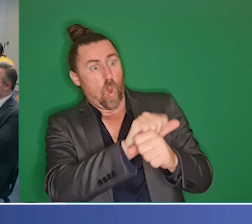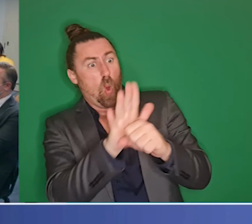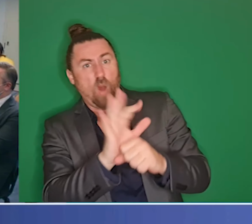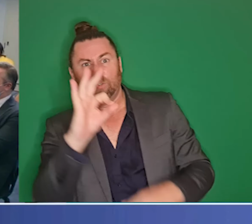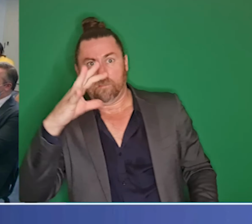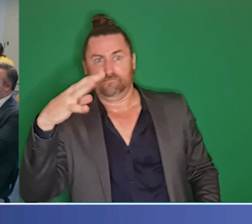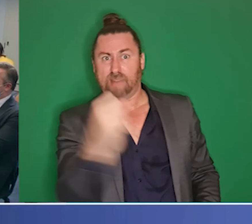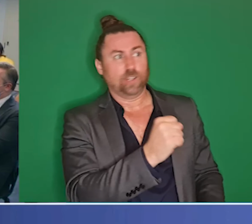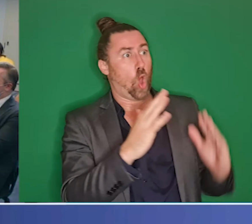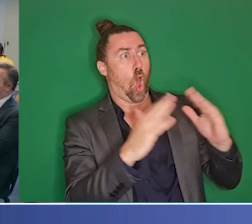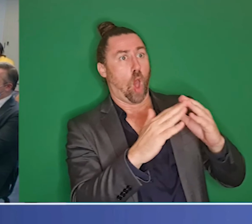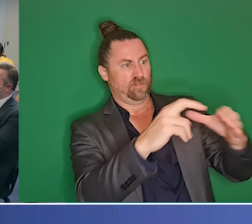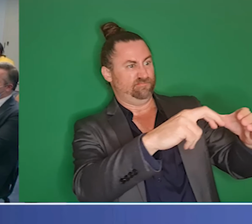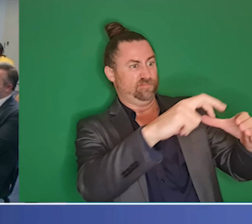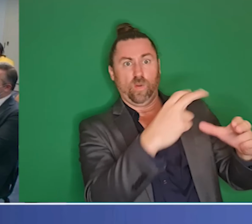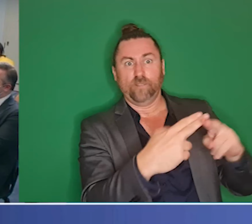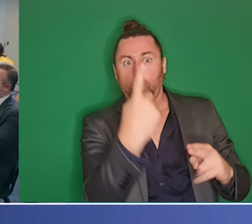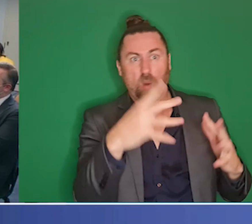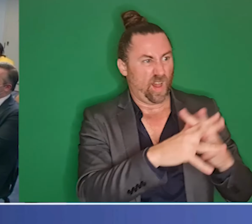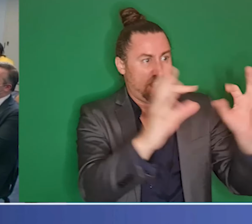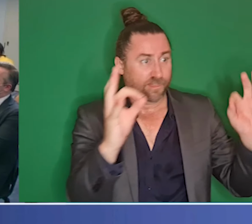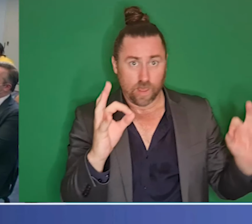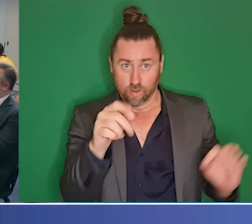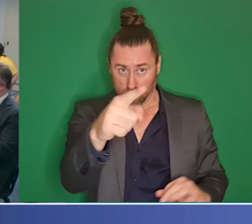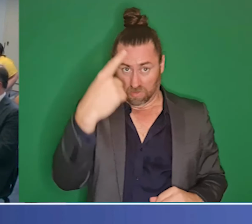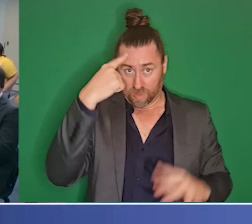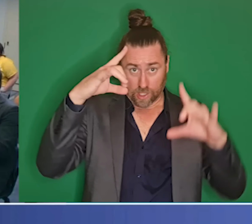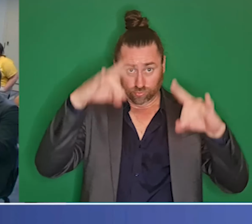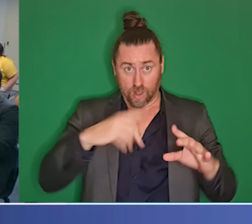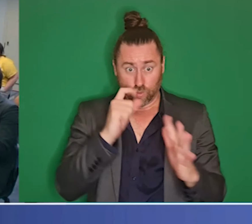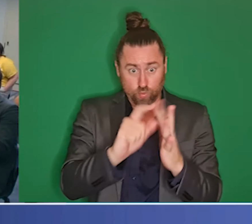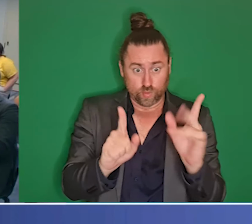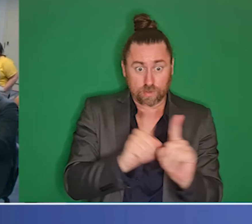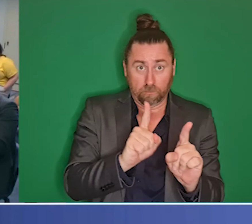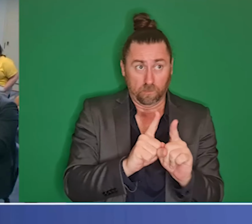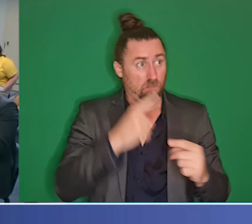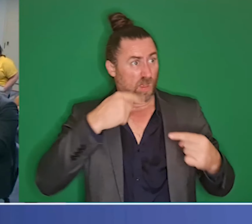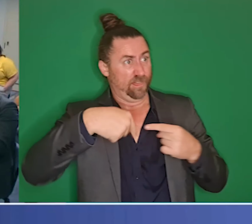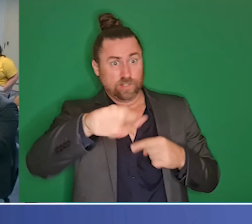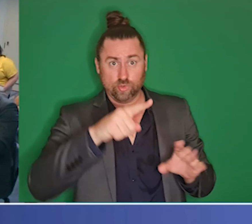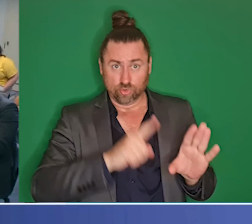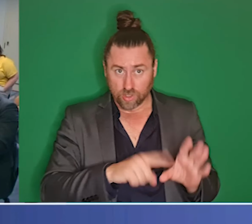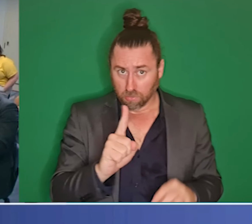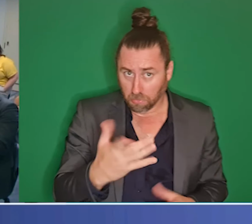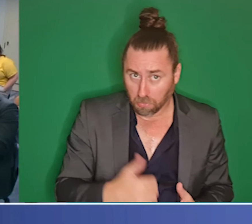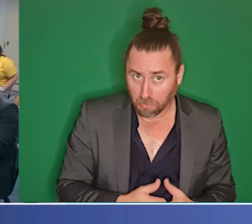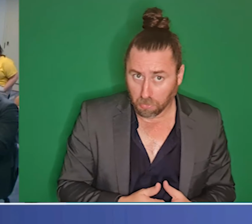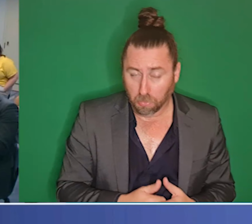Can you see a scenario in Australia in 2022 where that could be applied here? And just briefly, if I could get your responses,